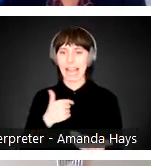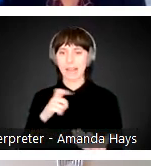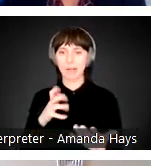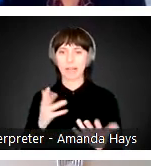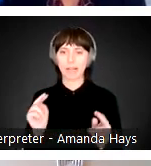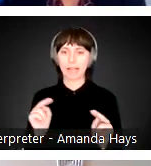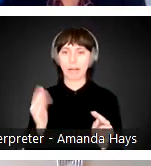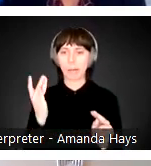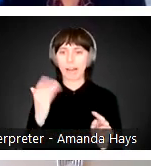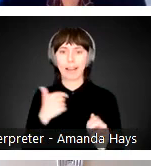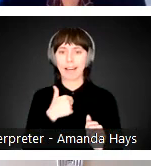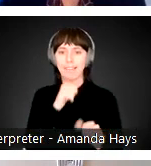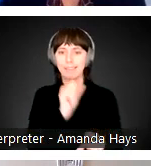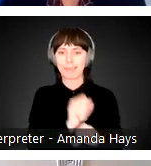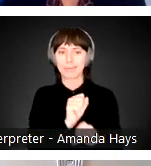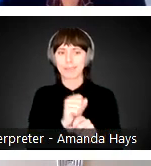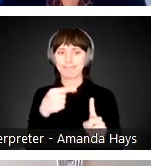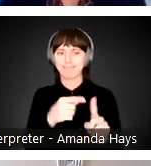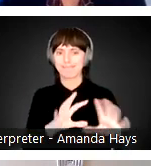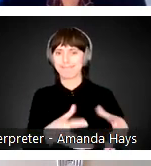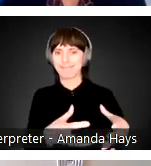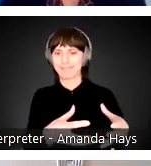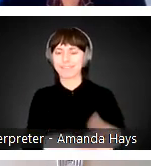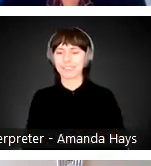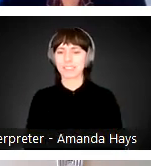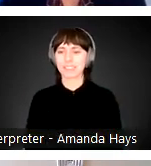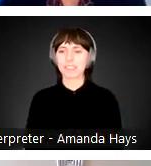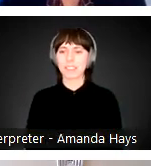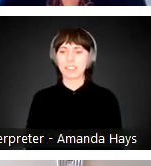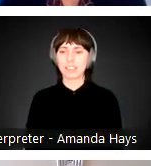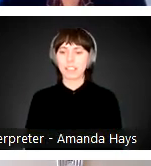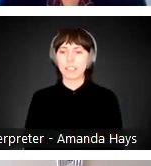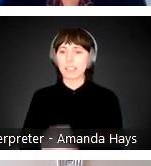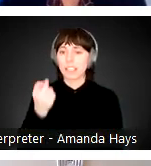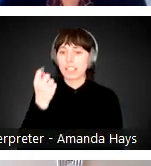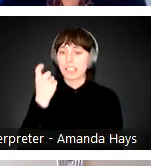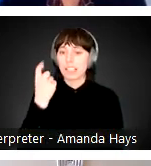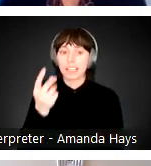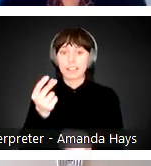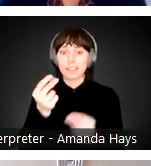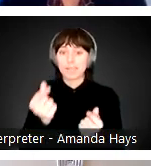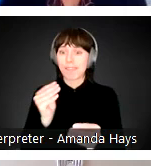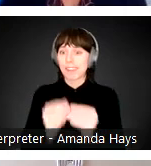Um, what I will say and just, you know, shoot it straight, is it's not an instantaneous